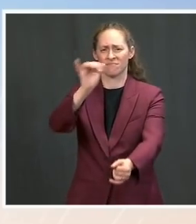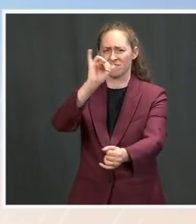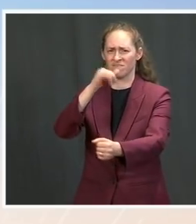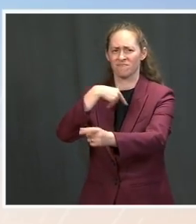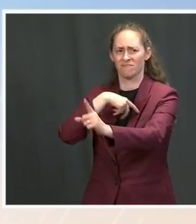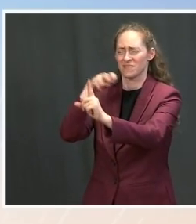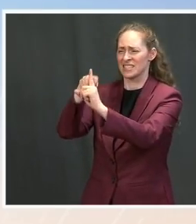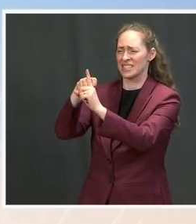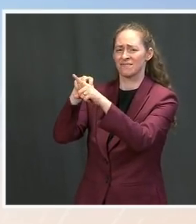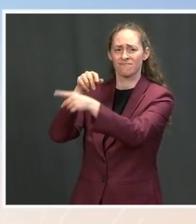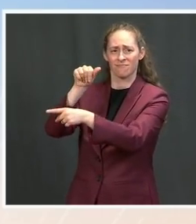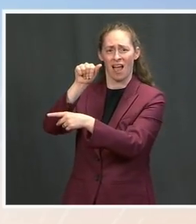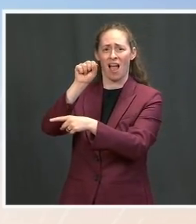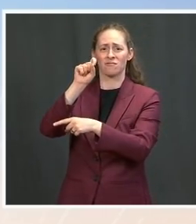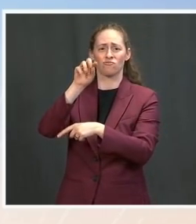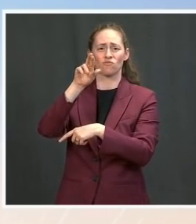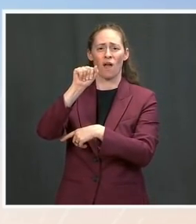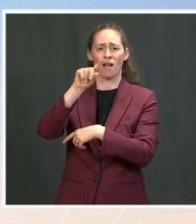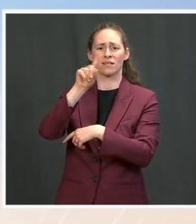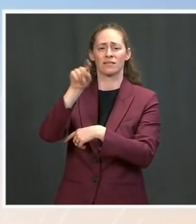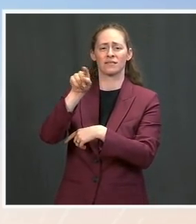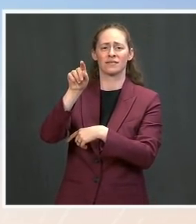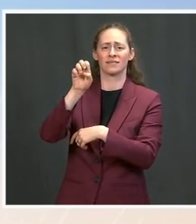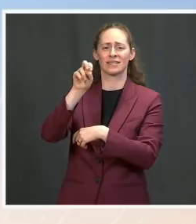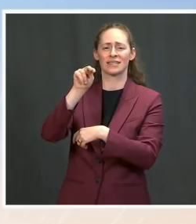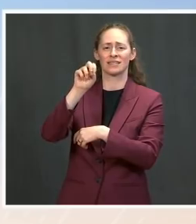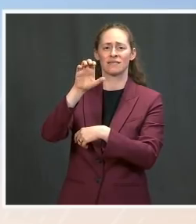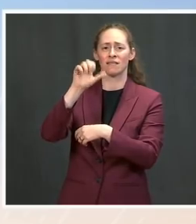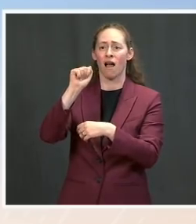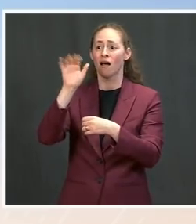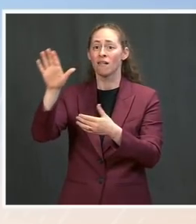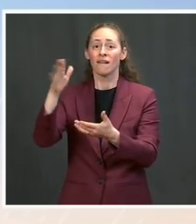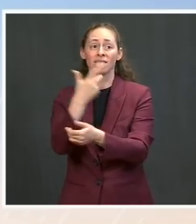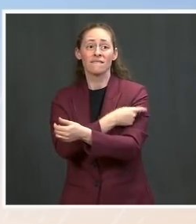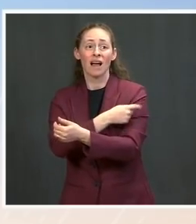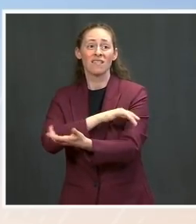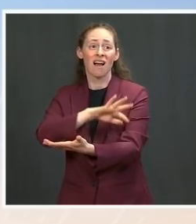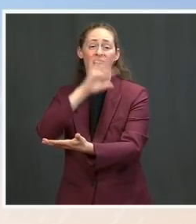We've also provided 1 million rapid diagnostic tests. And this weekend -- this past weekend,